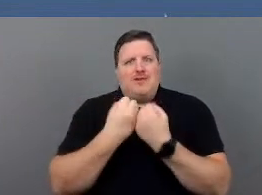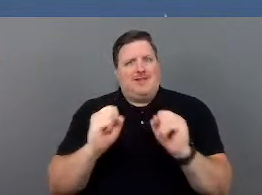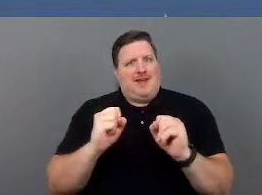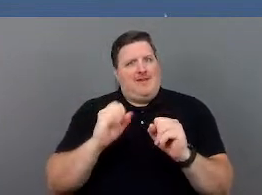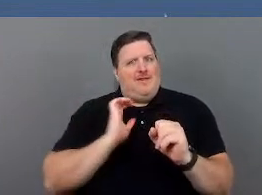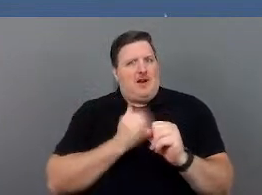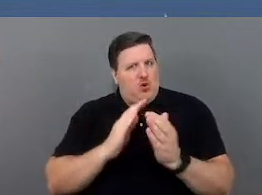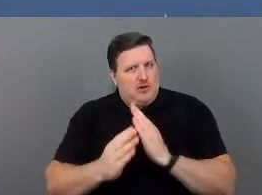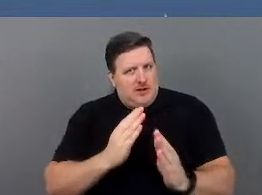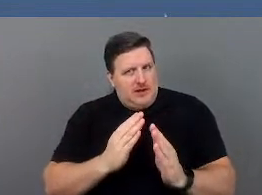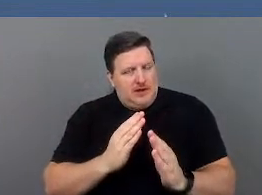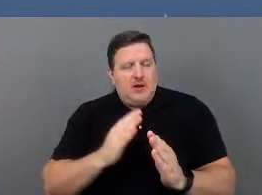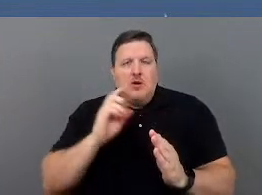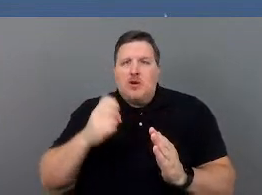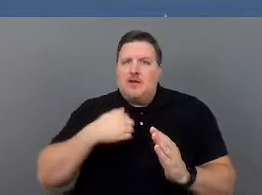WE NEED TO HAVE FUNDING FOR MENTAL HEALTH RESPONDERS.